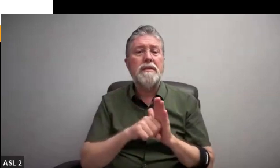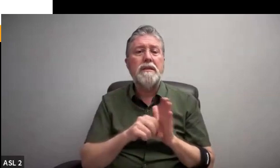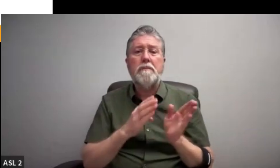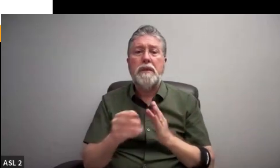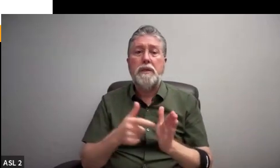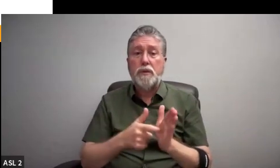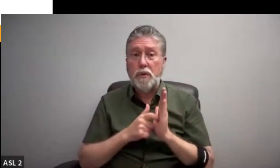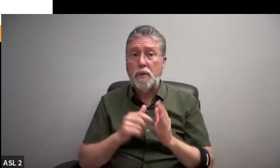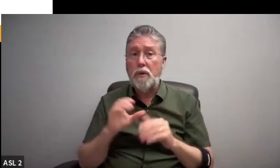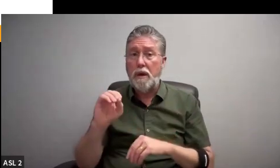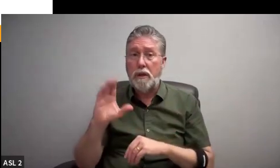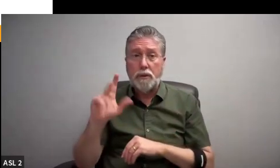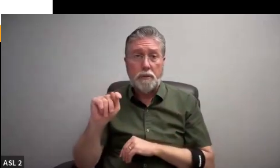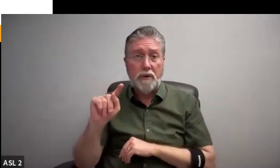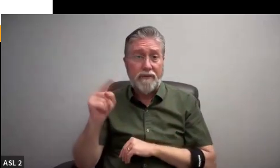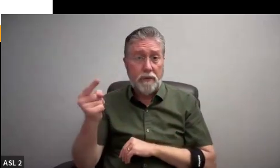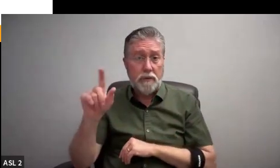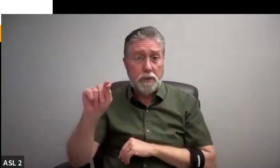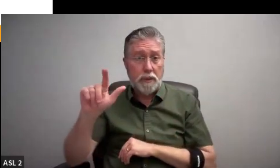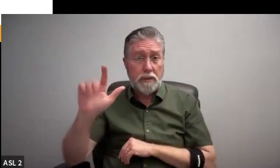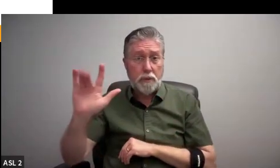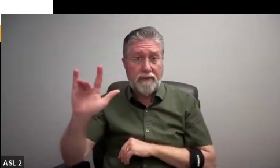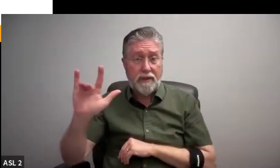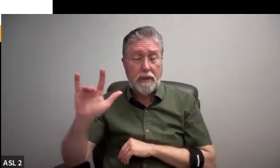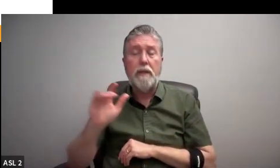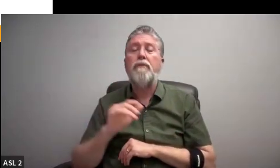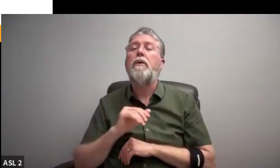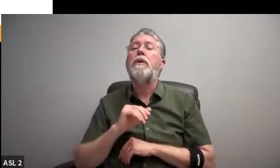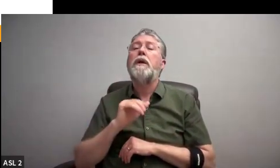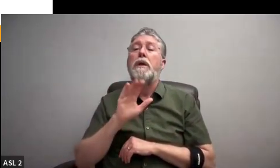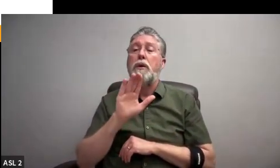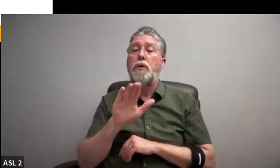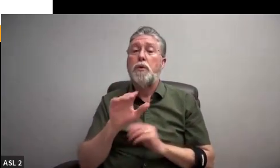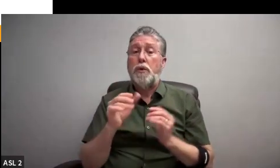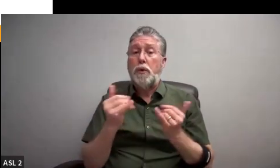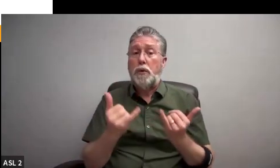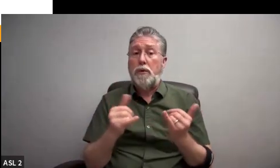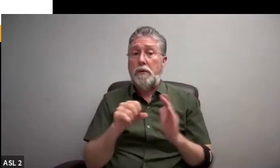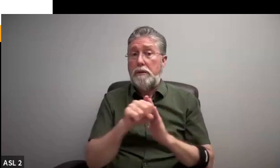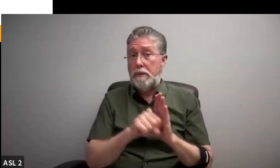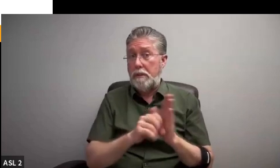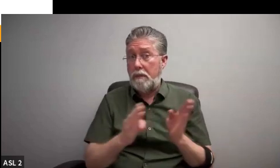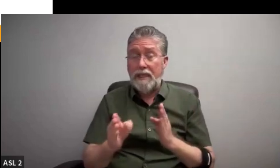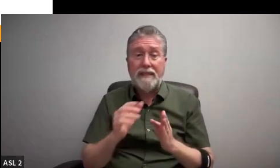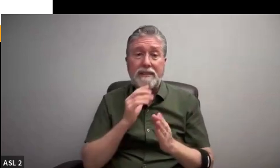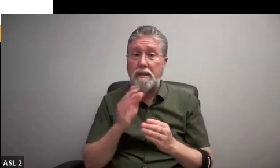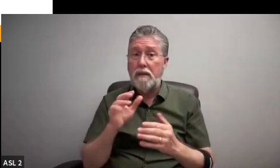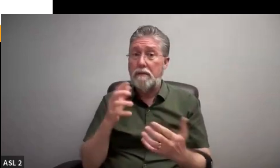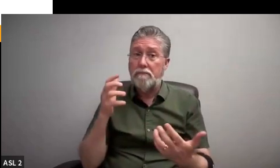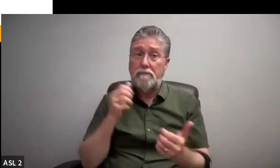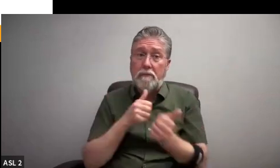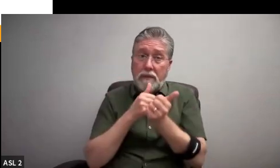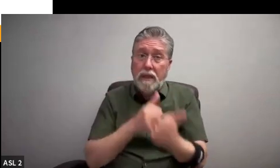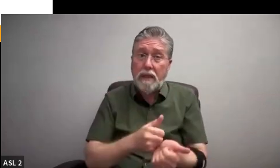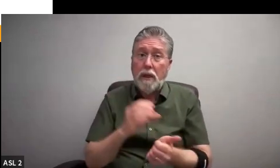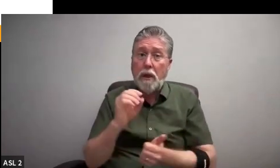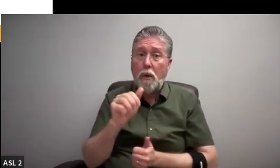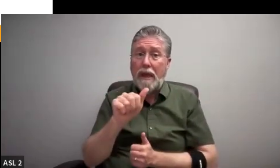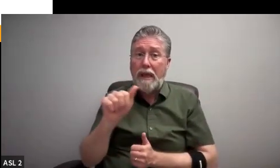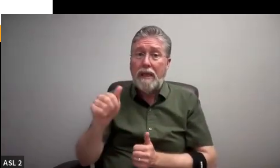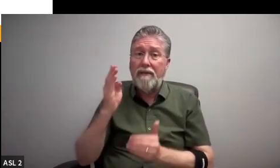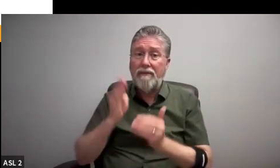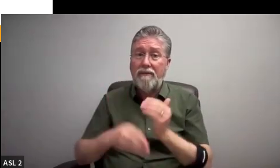1st of 2025 and if your current state plan does not comply with the OAA final rule requirements,